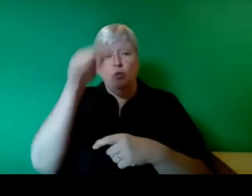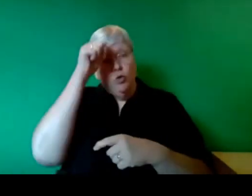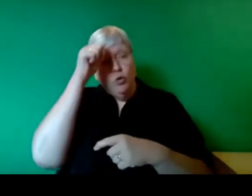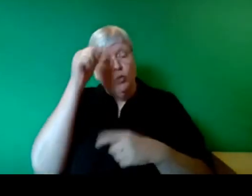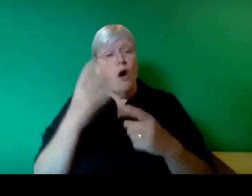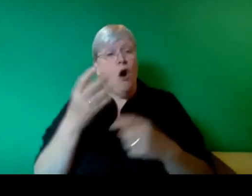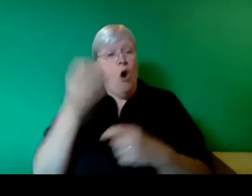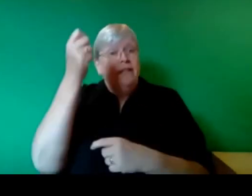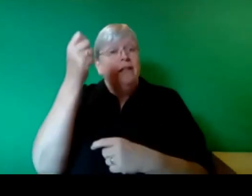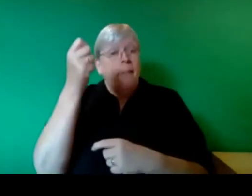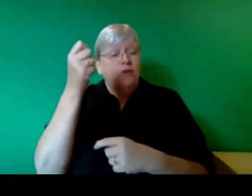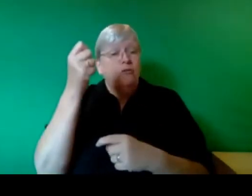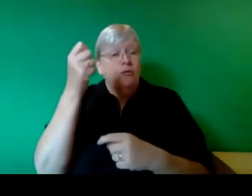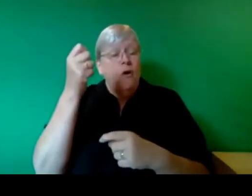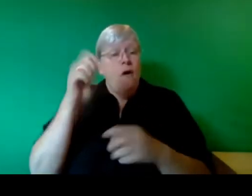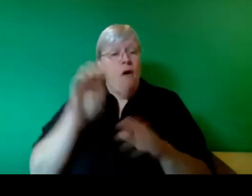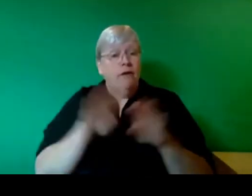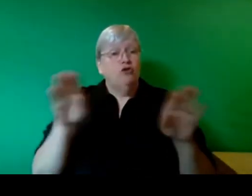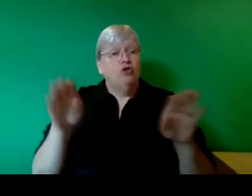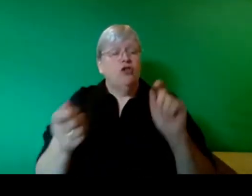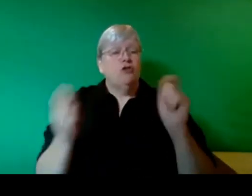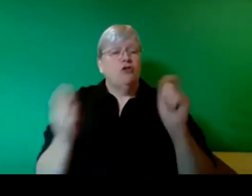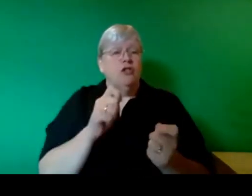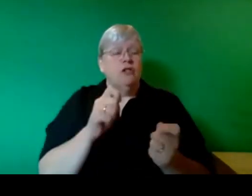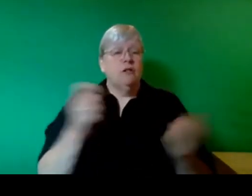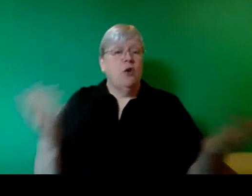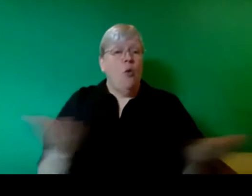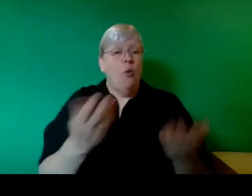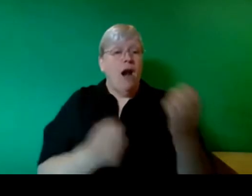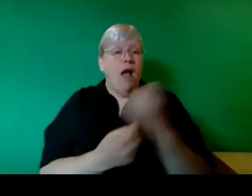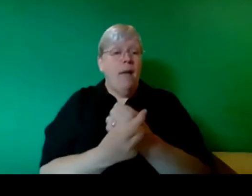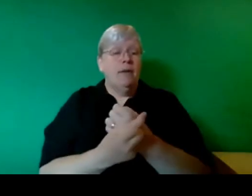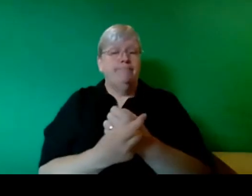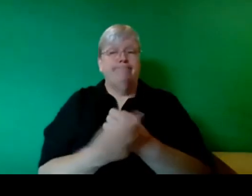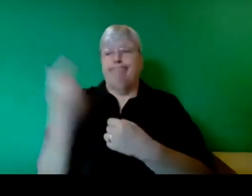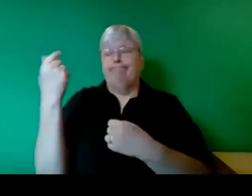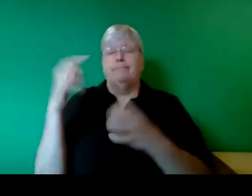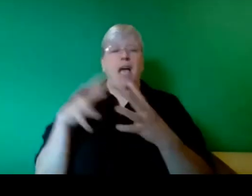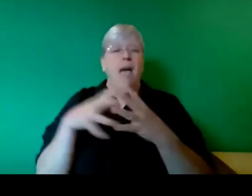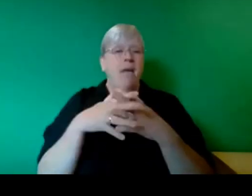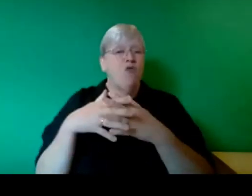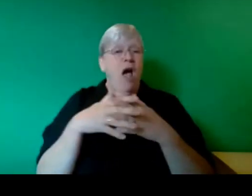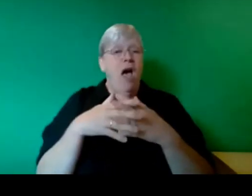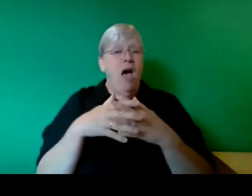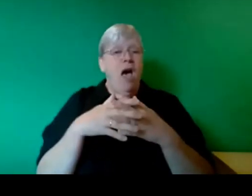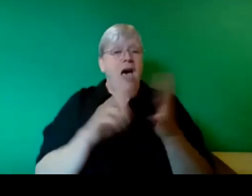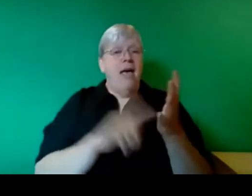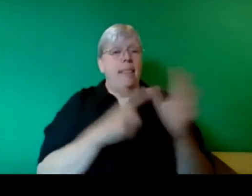transition was born in the U.S labour movement and it involved oil workers unions enlisting the